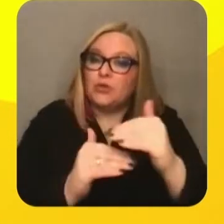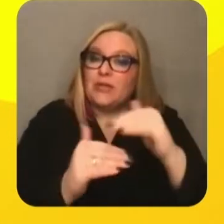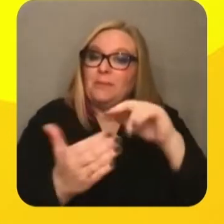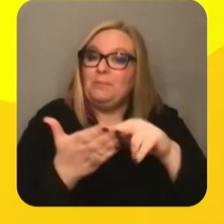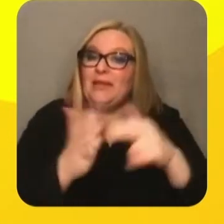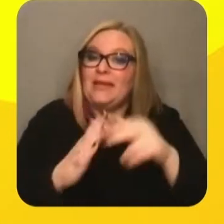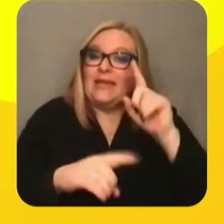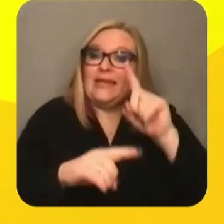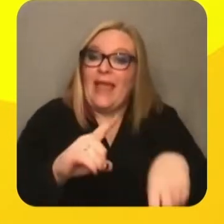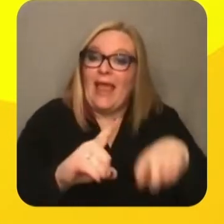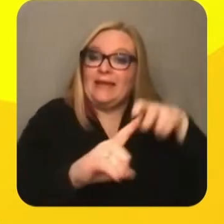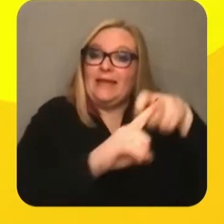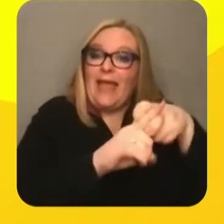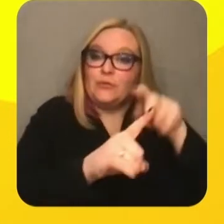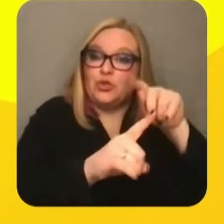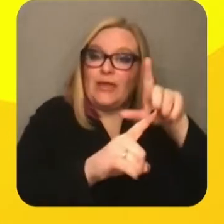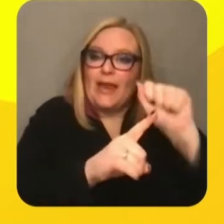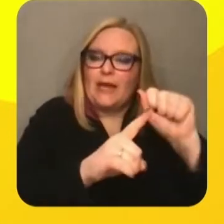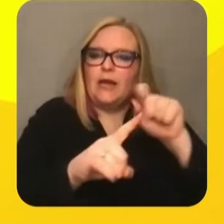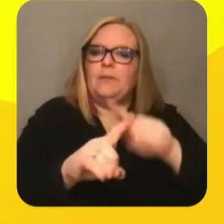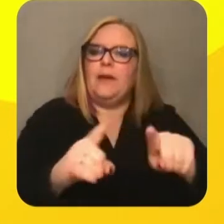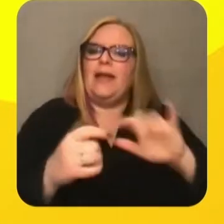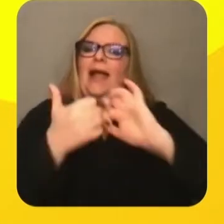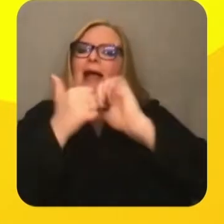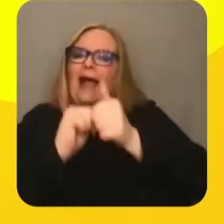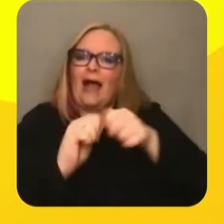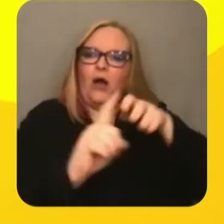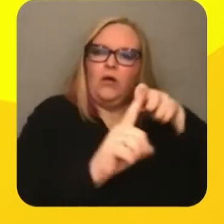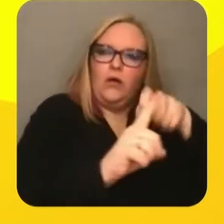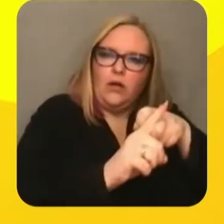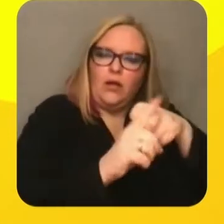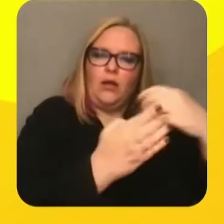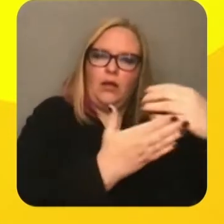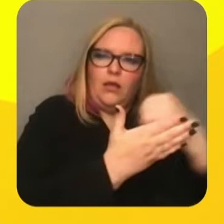It's about how you capture, how you communicate, how you utilize.